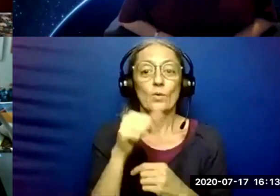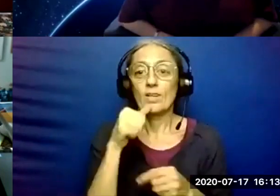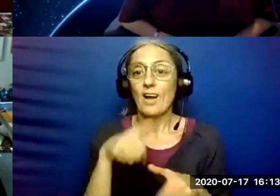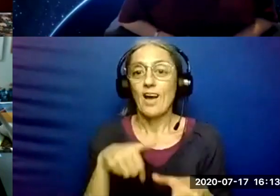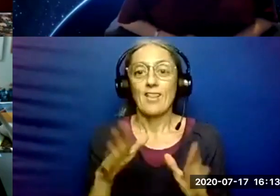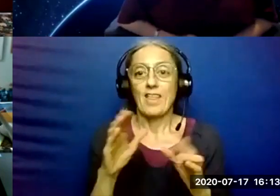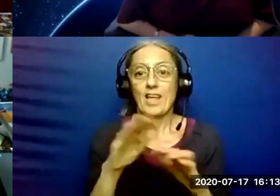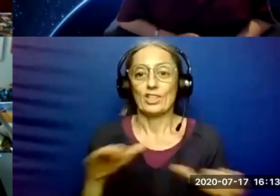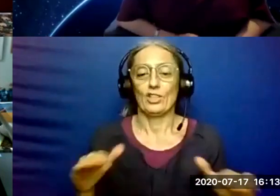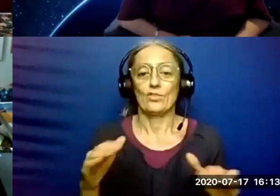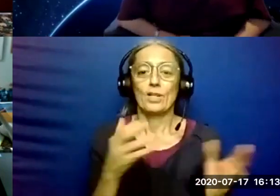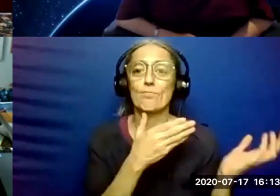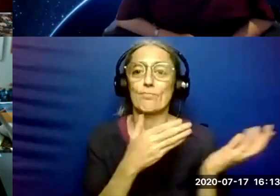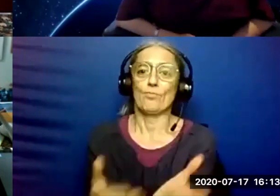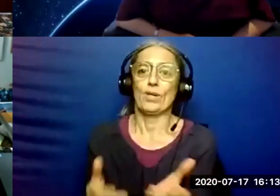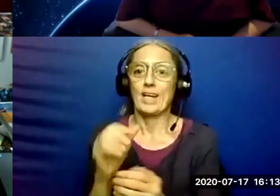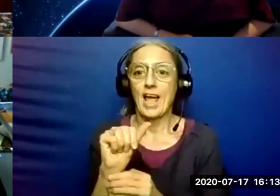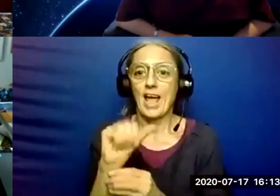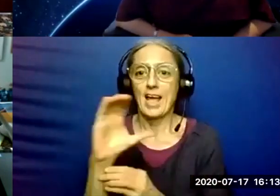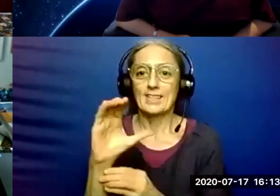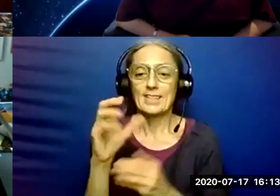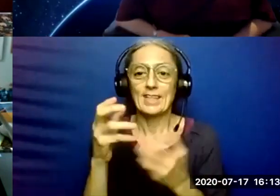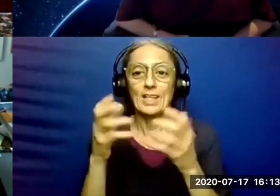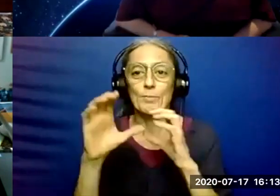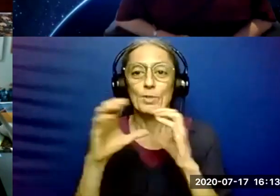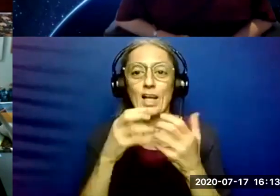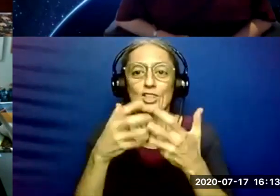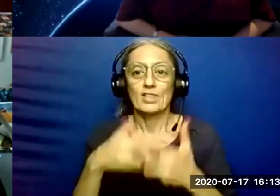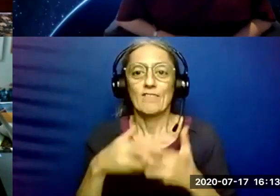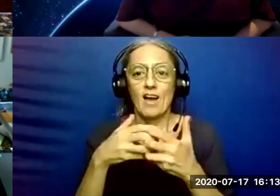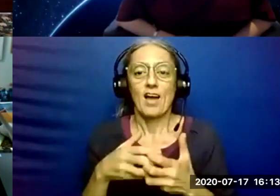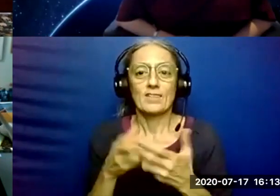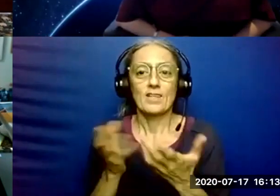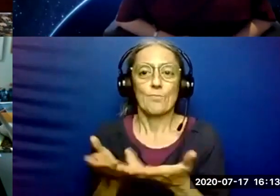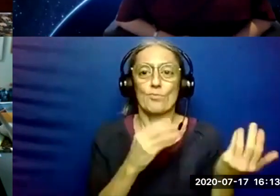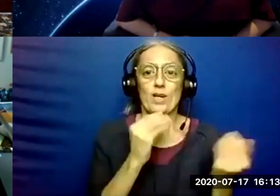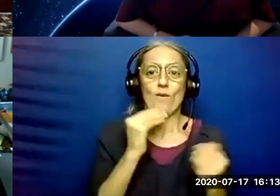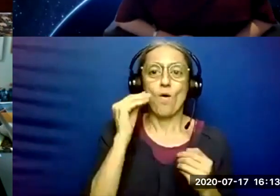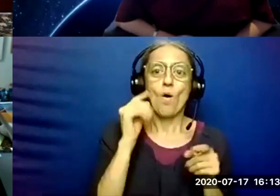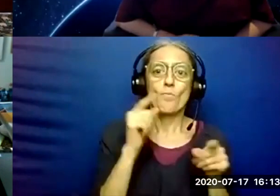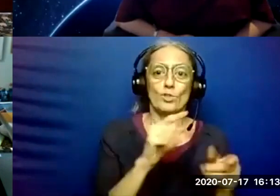devices home during the school year or over the summer.